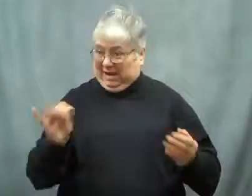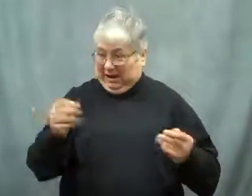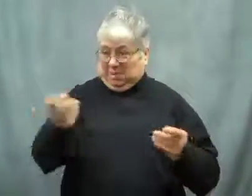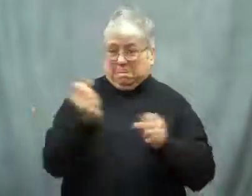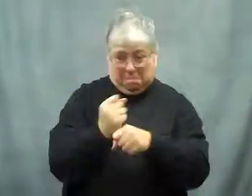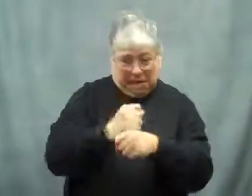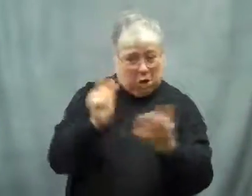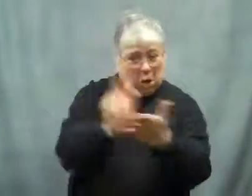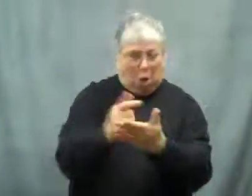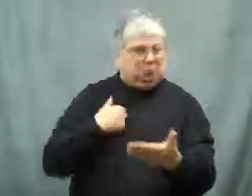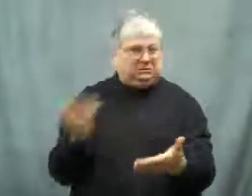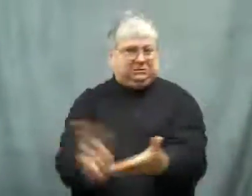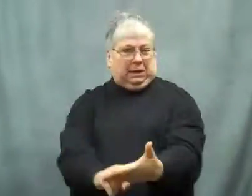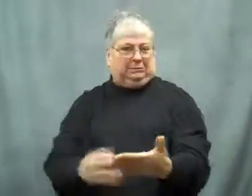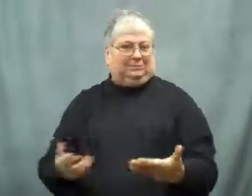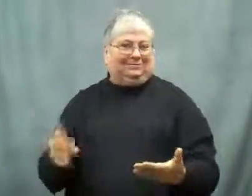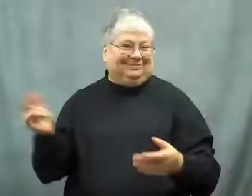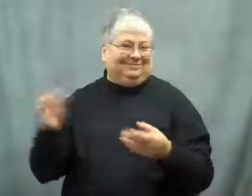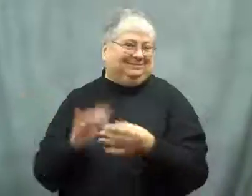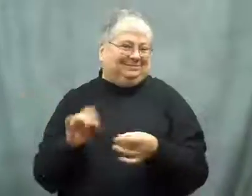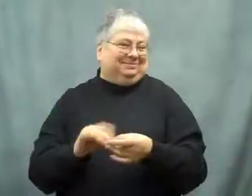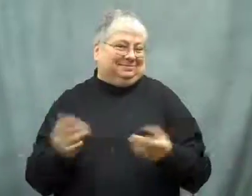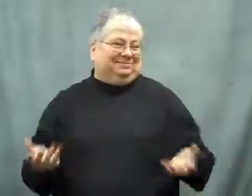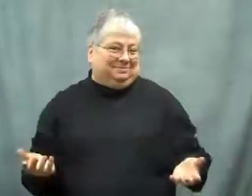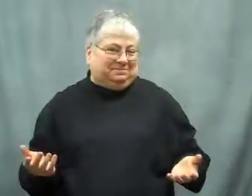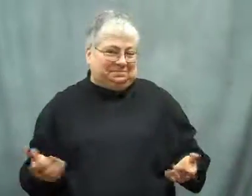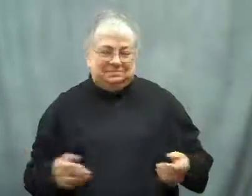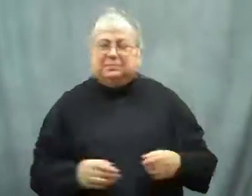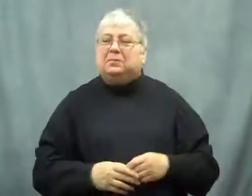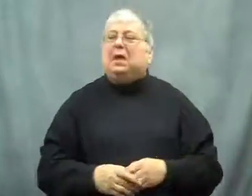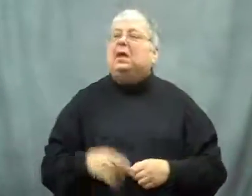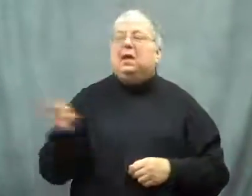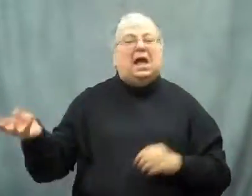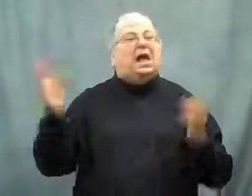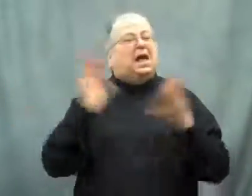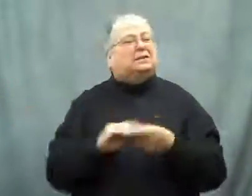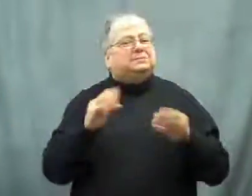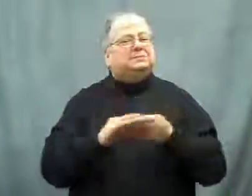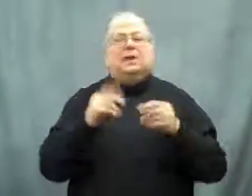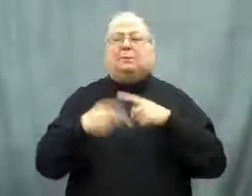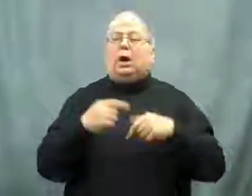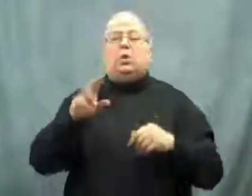He said if they provided the legislation, he would sign it.